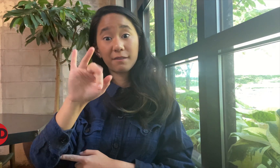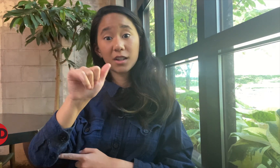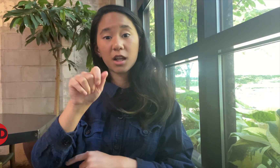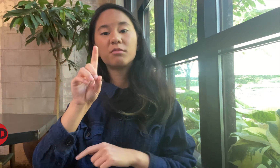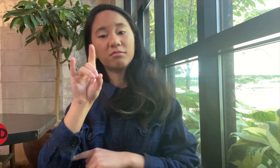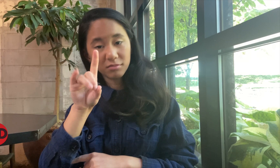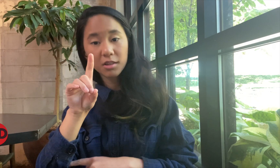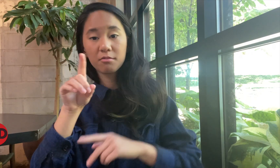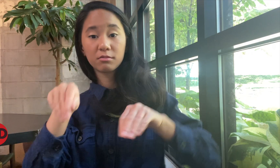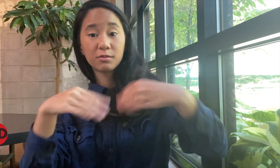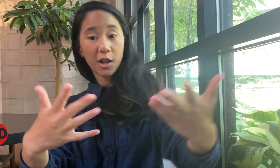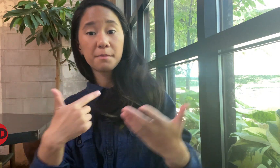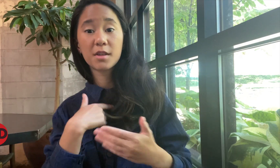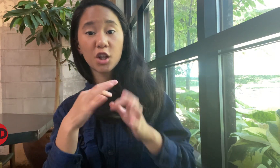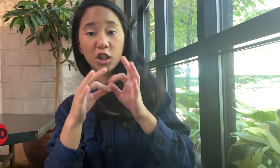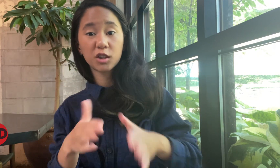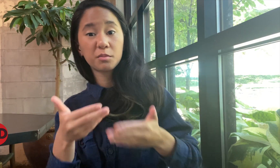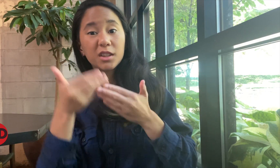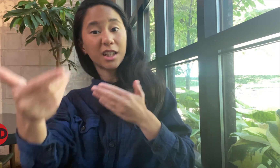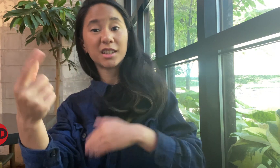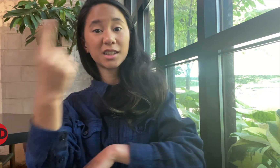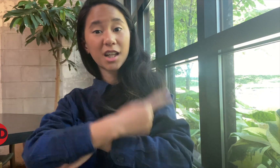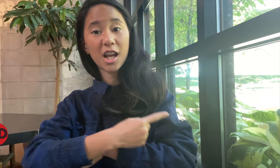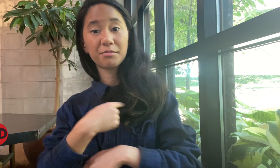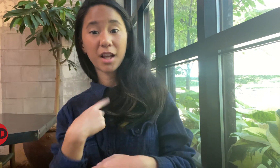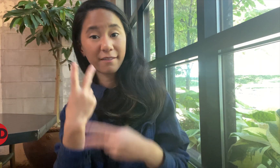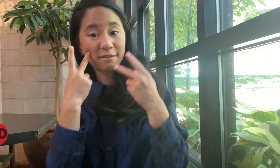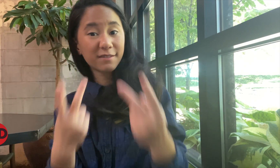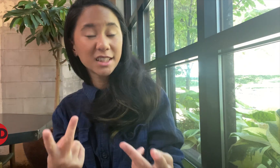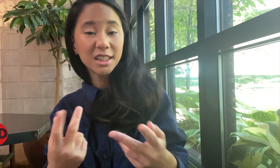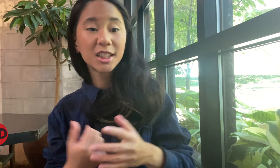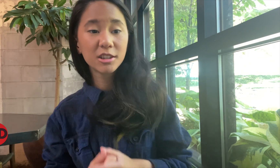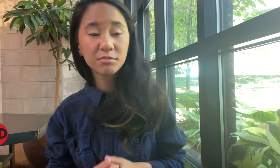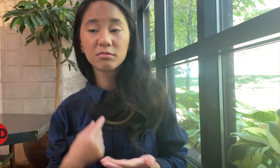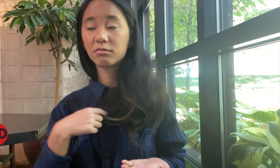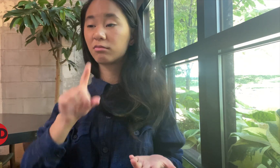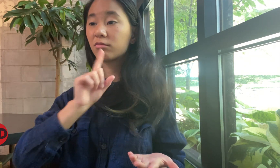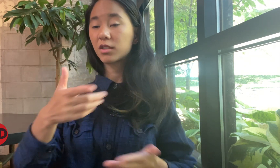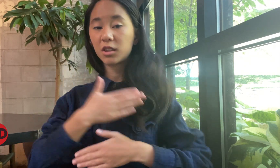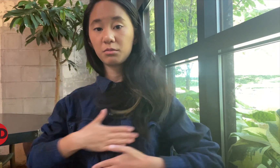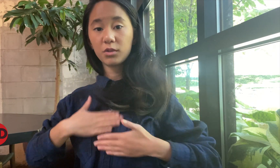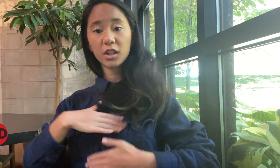I appreciated that a government agency like CFIA was open-minded